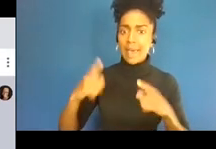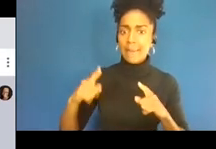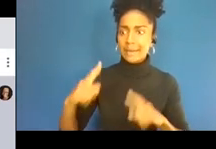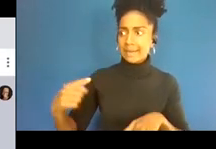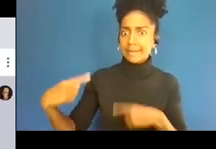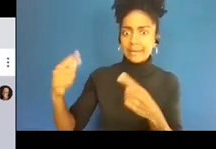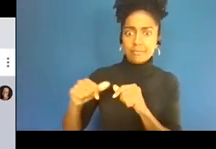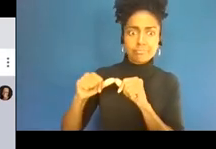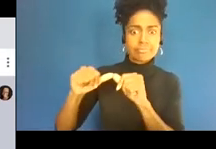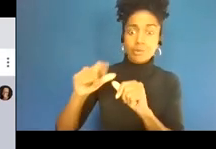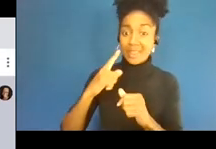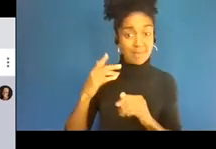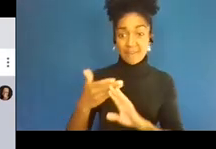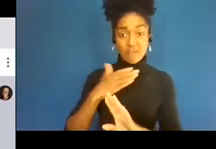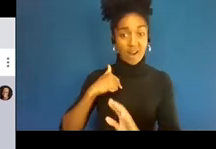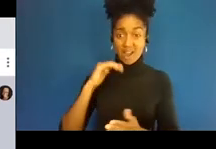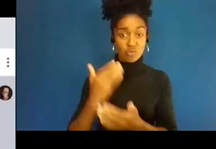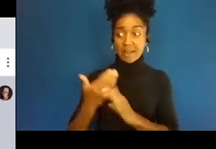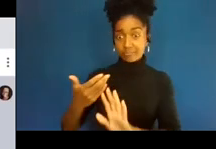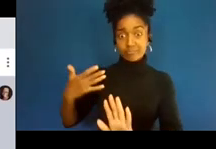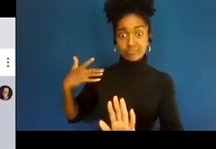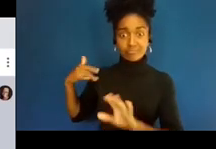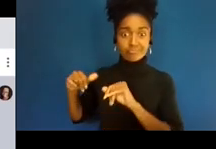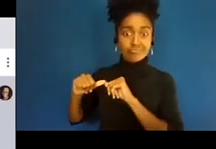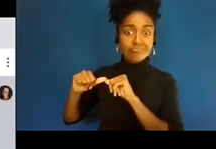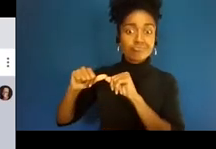that it works fine for some tutors